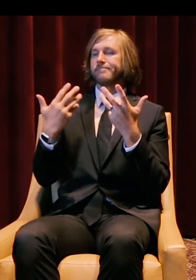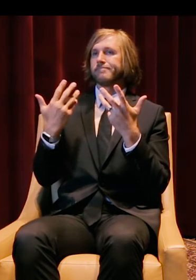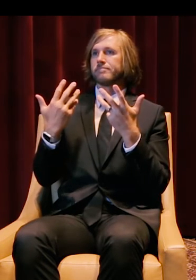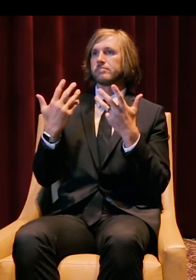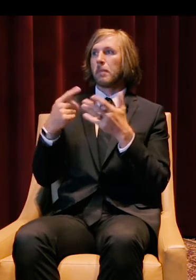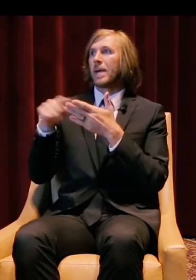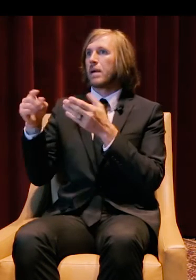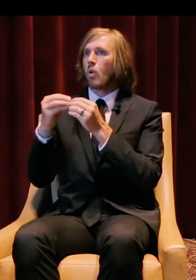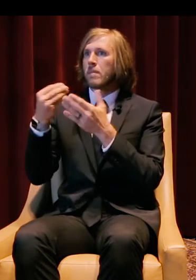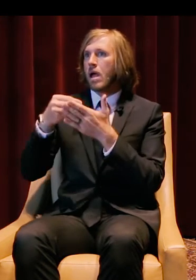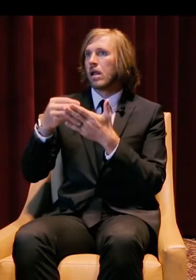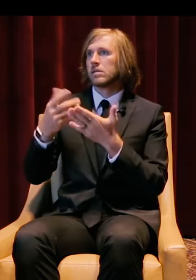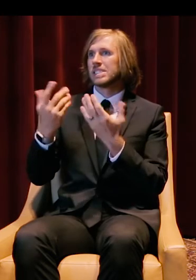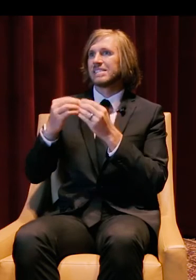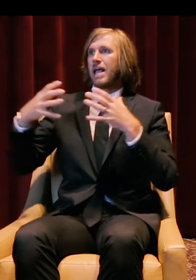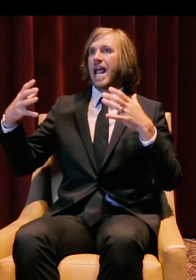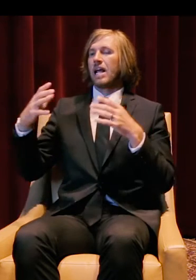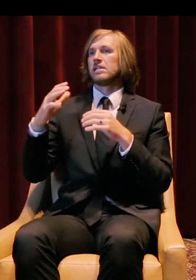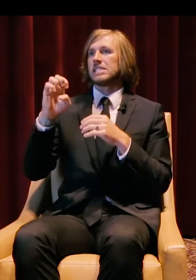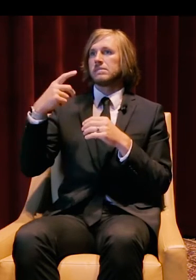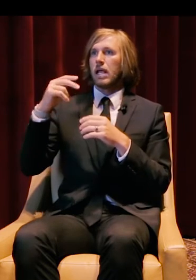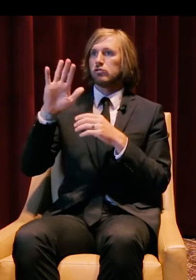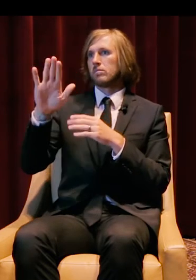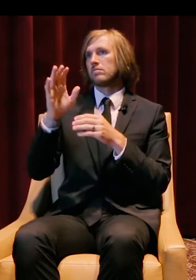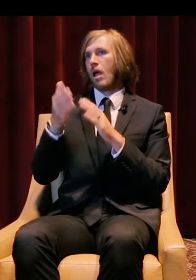pay more money, expand your operations, things like that.